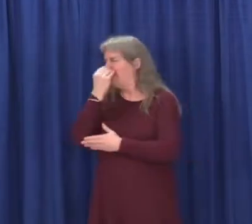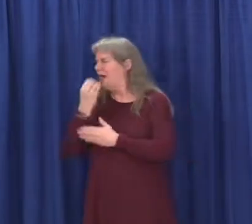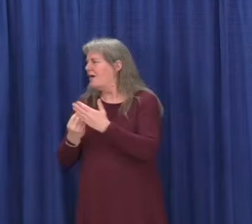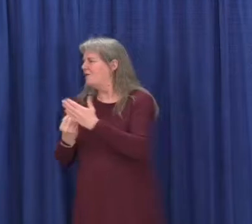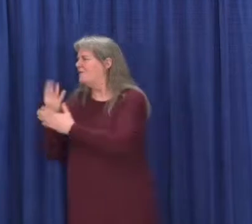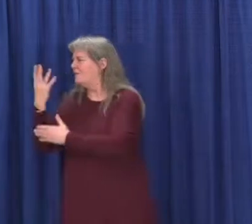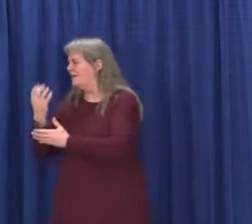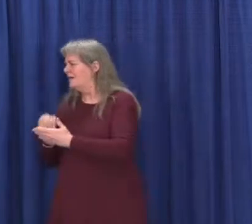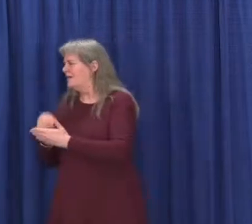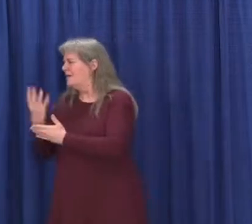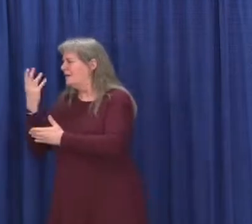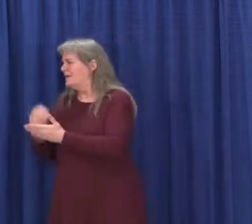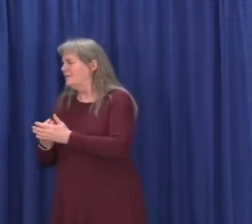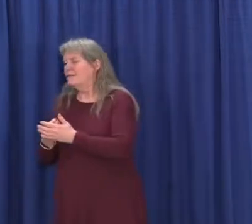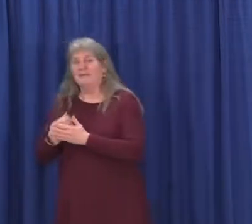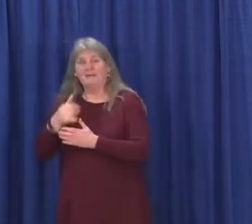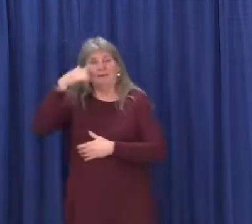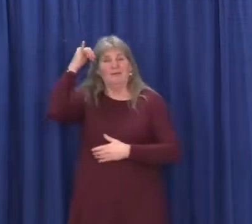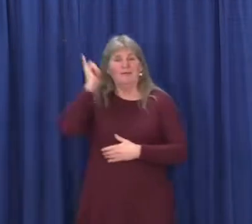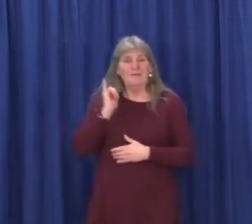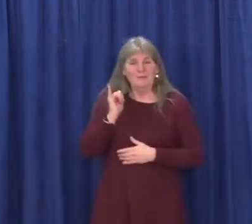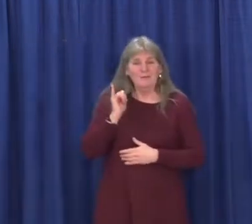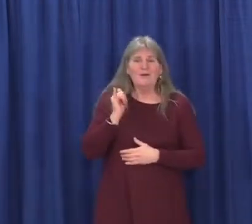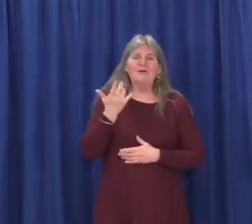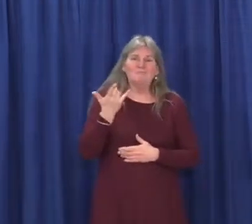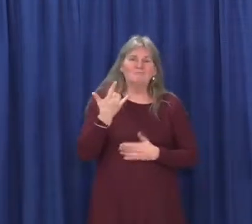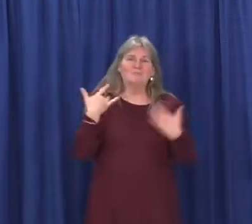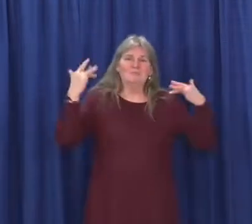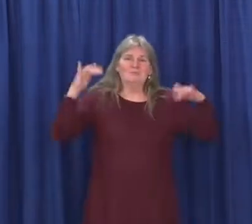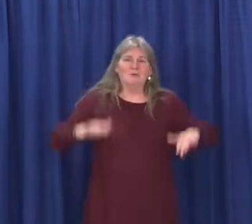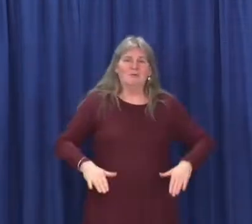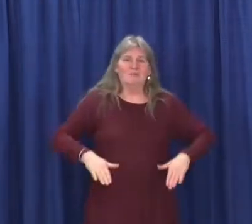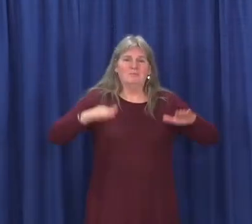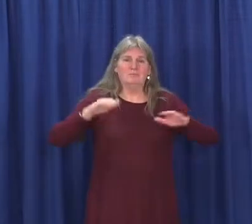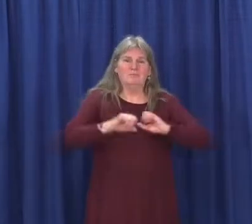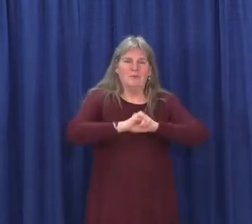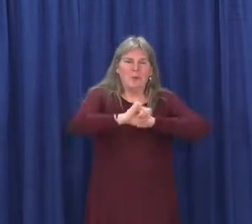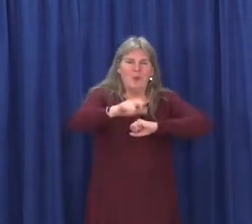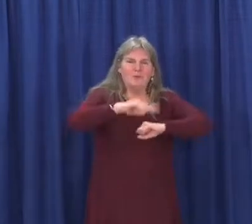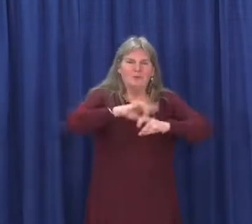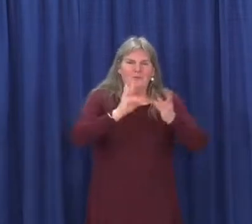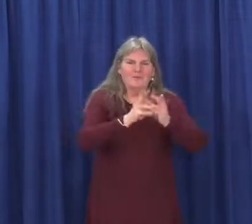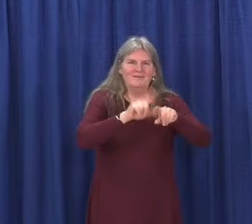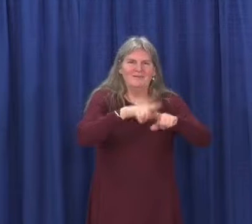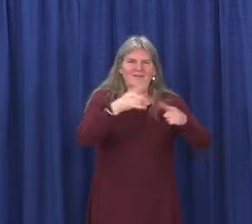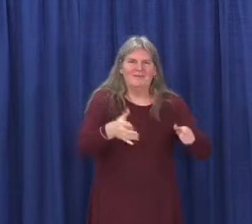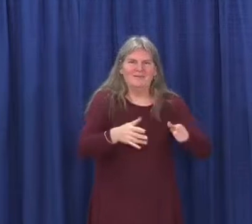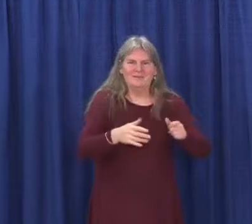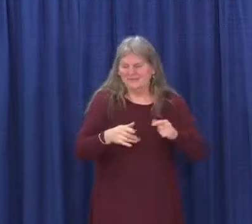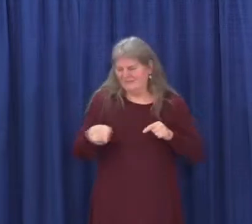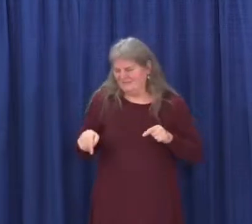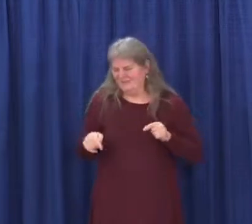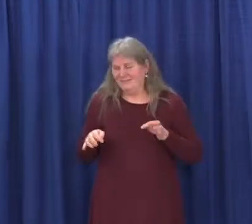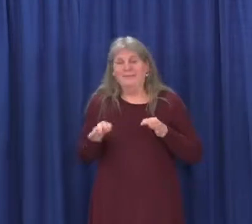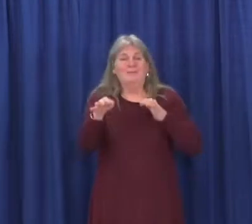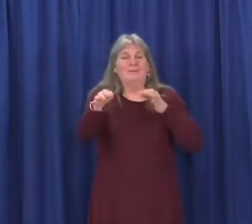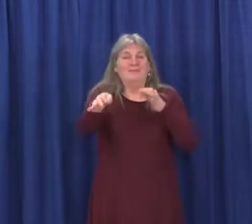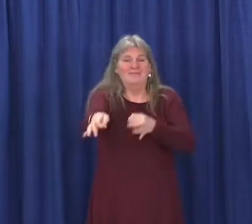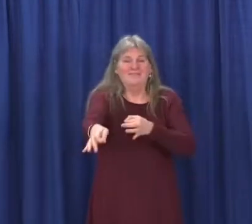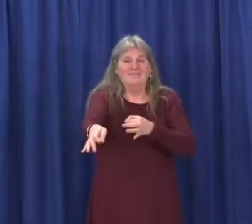and we are in a lovely long winter that we have here in Yukon. As I-- as I was out this